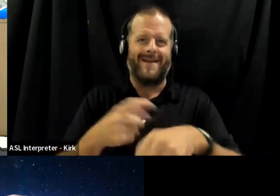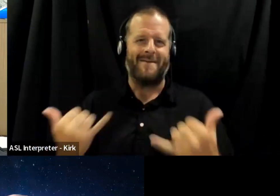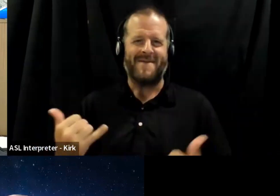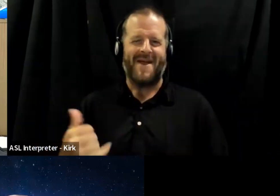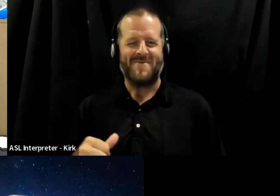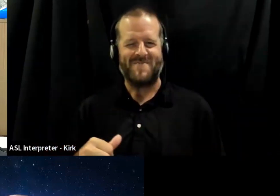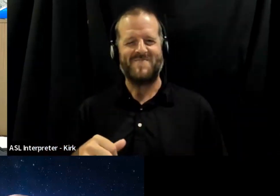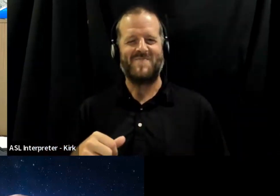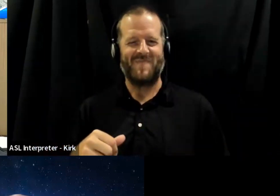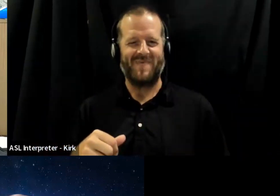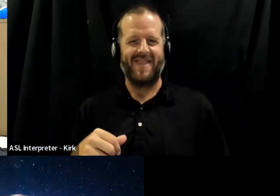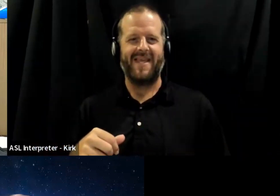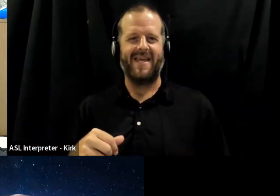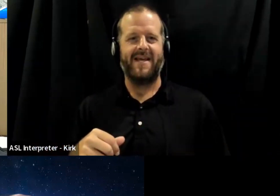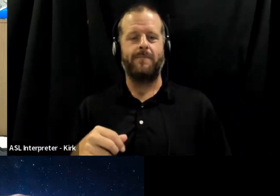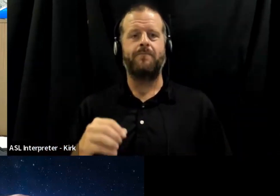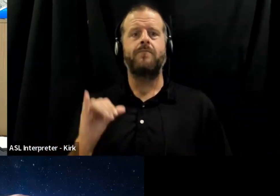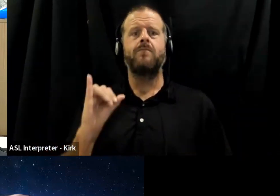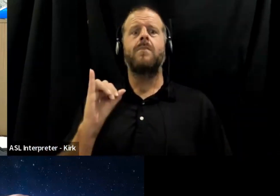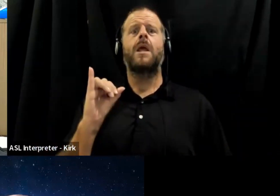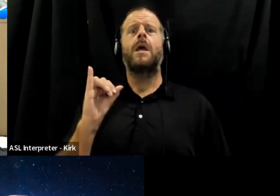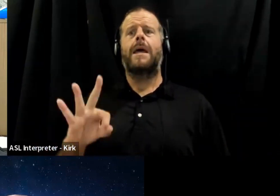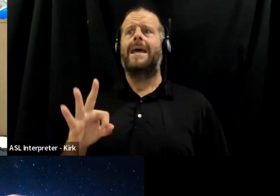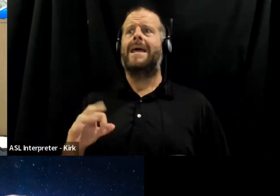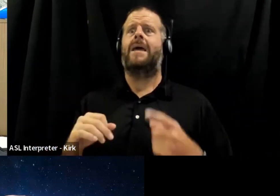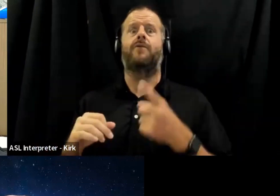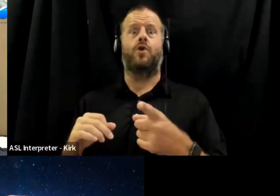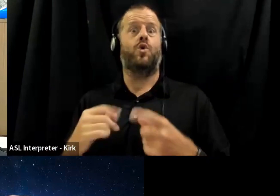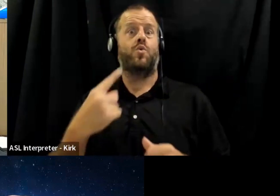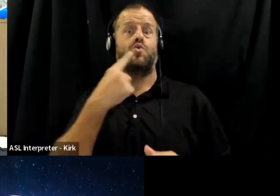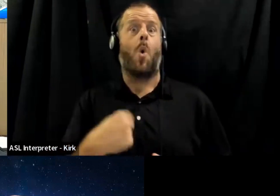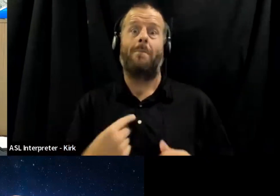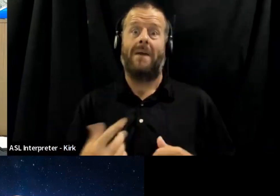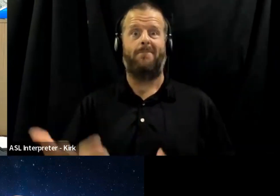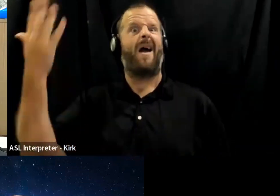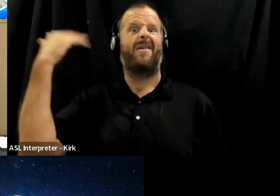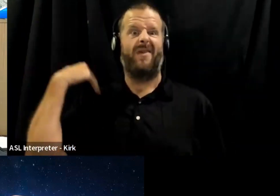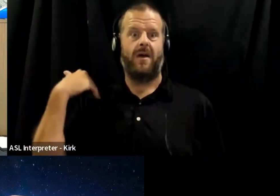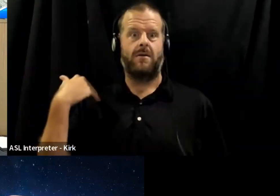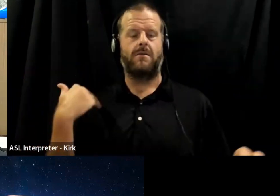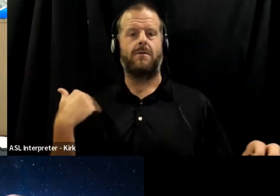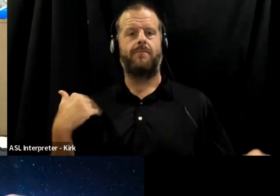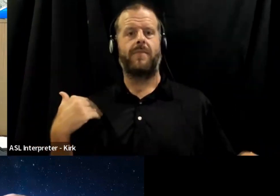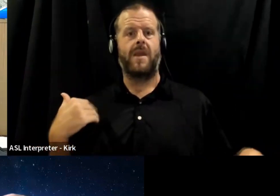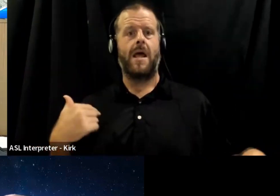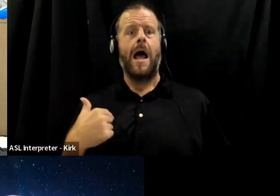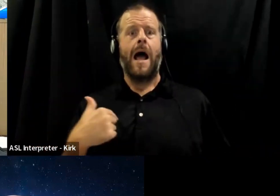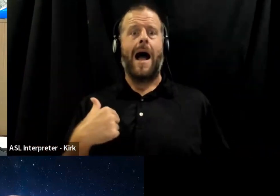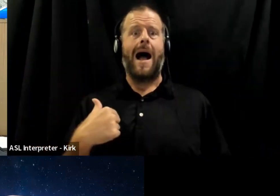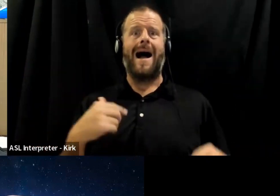but if you had told me back then that I would be identifying as a STEAM professional these